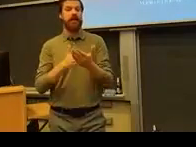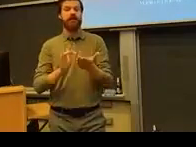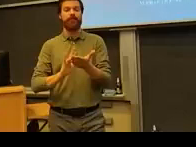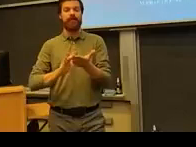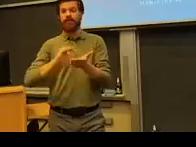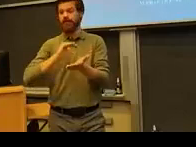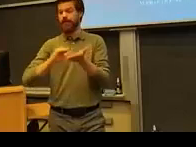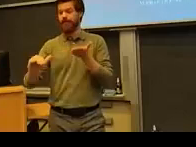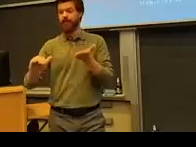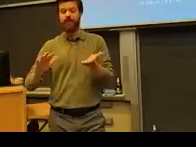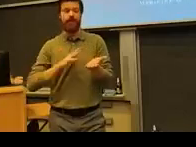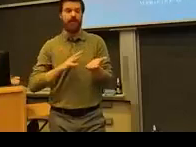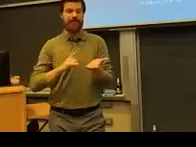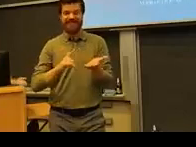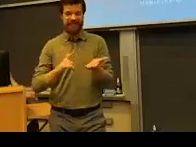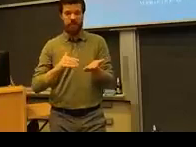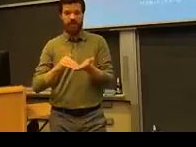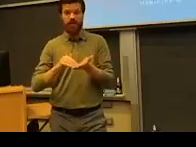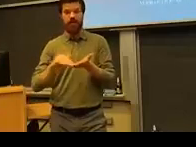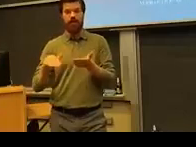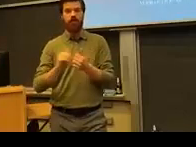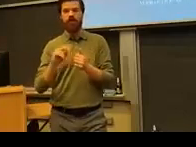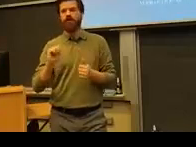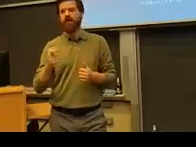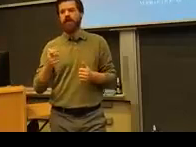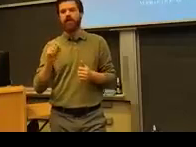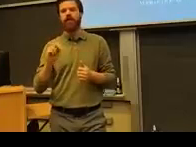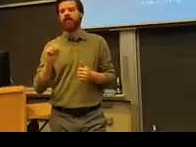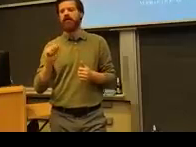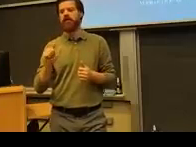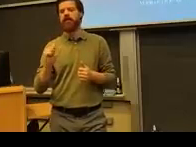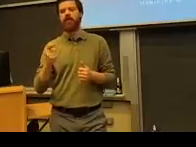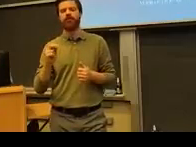directed discharge we're sending them home with no loxone um and just trying to just keep them